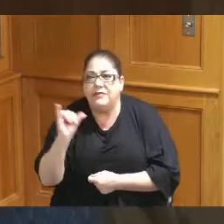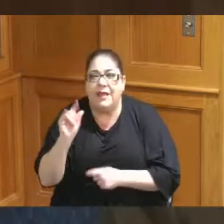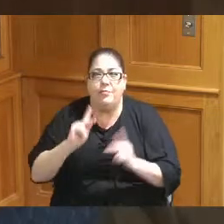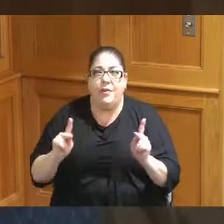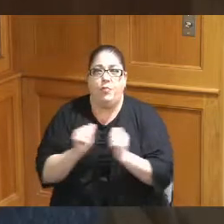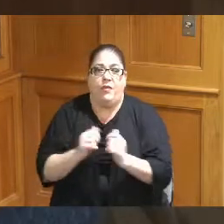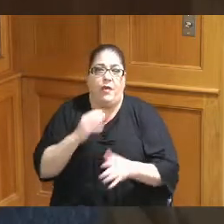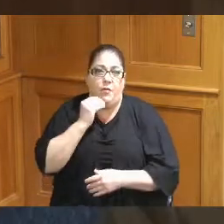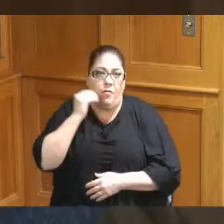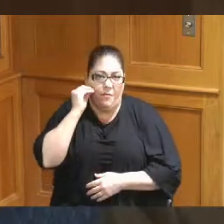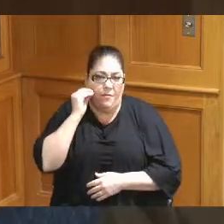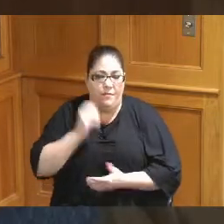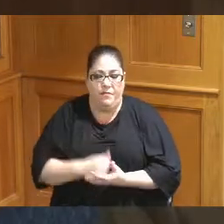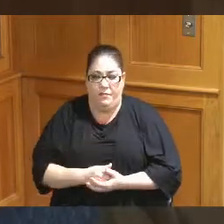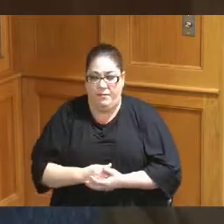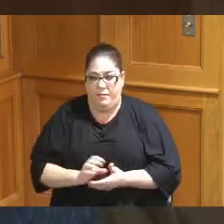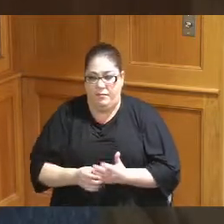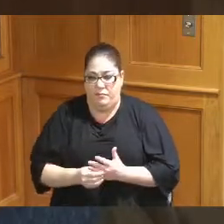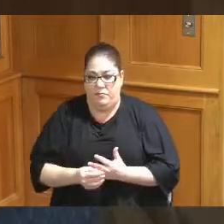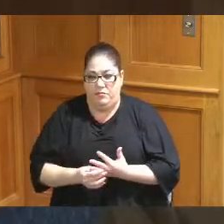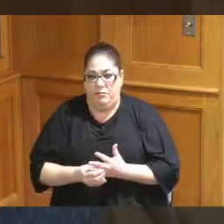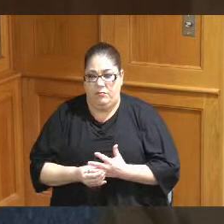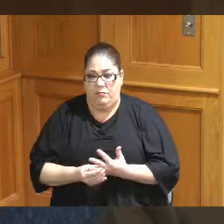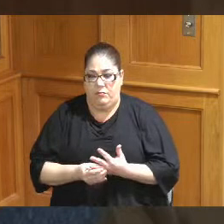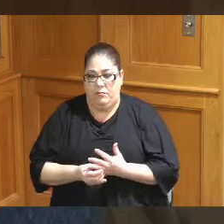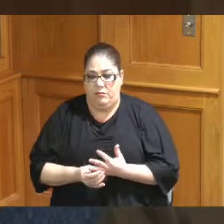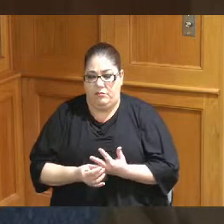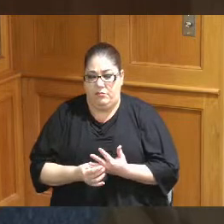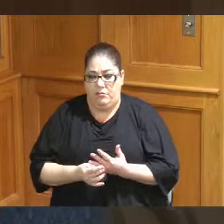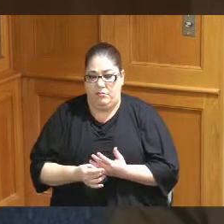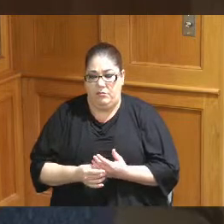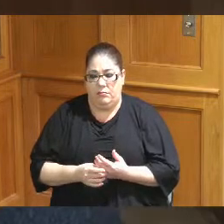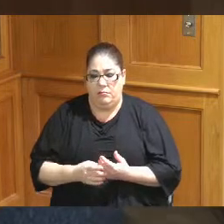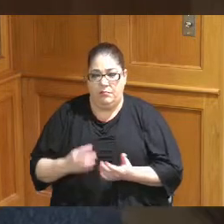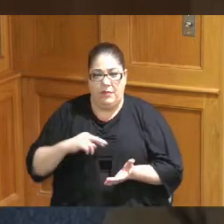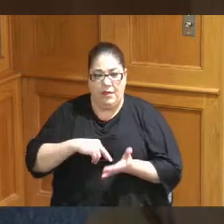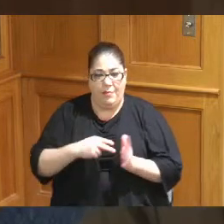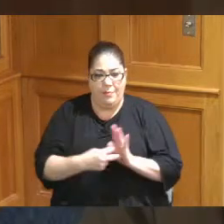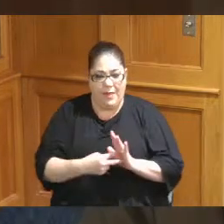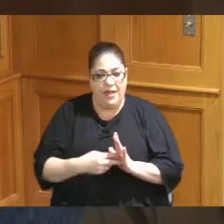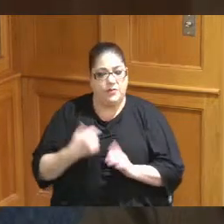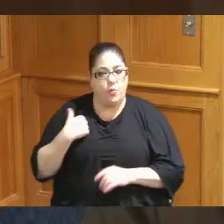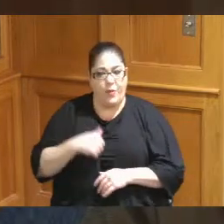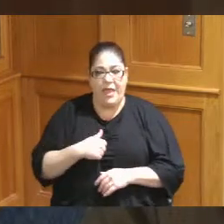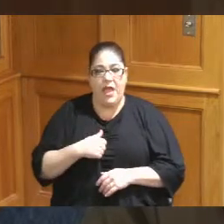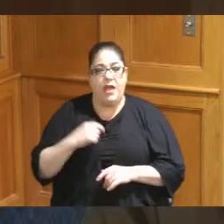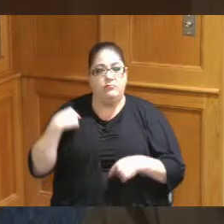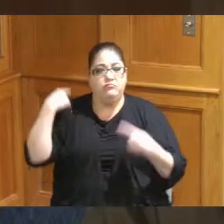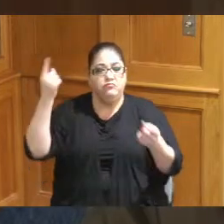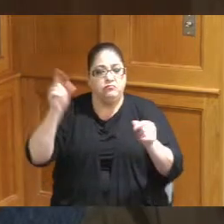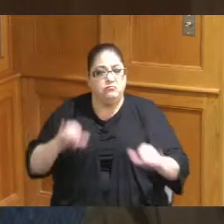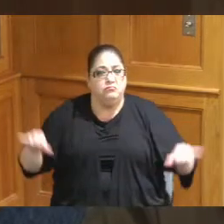as a response our our response to it needs to change and recognize that some of the greatest